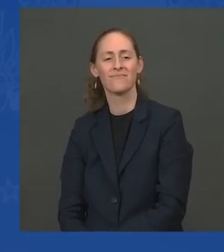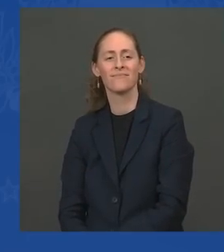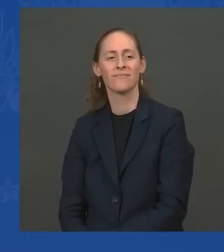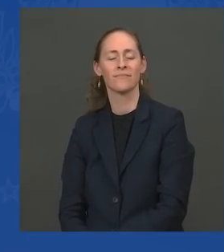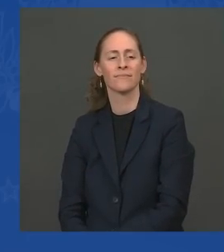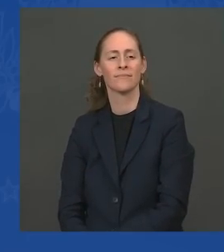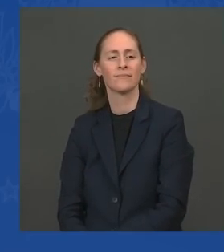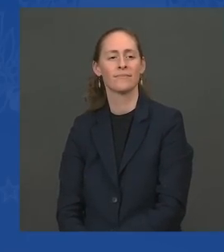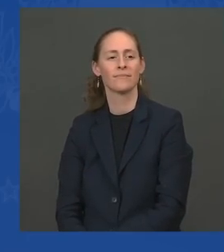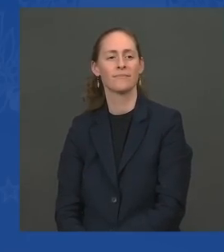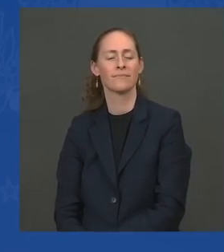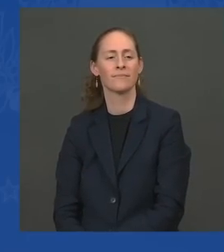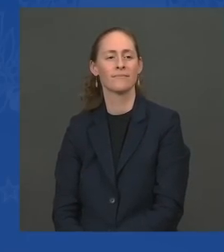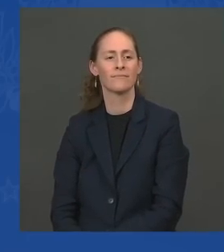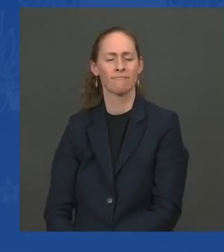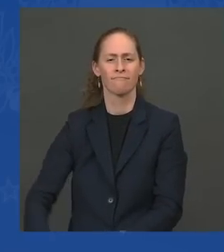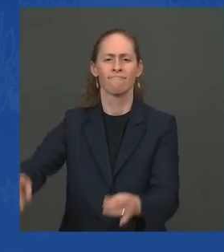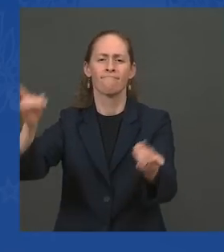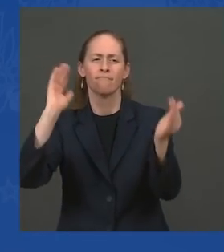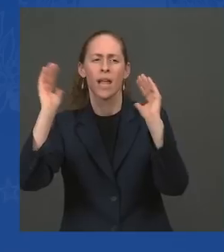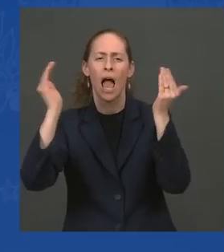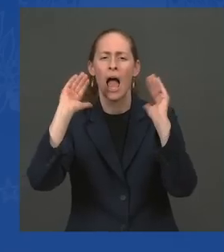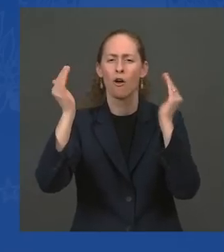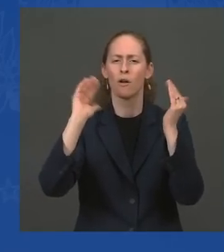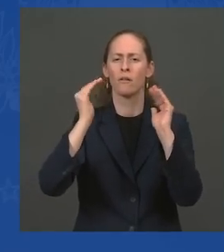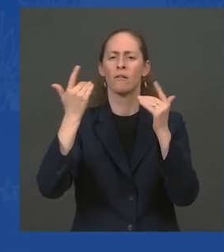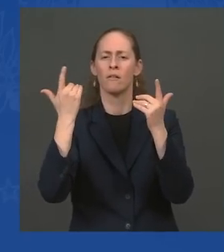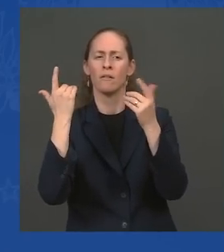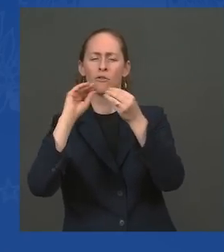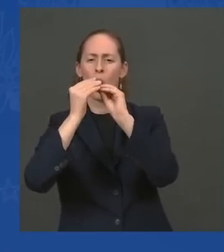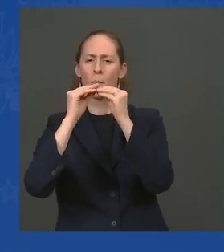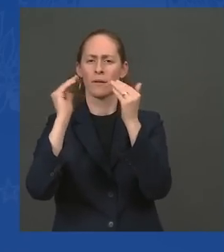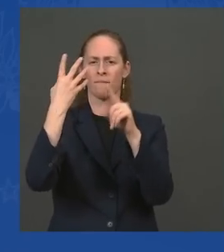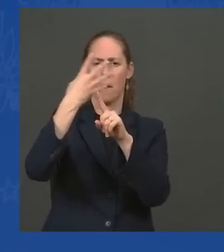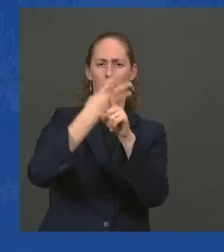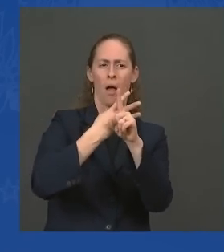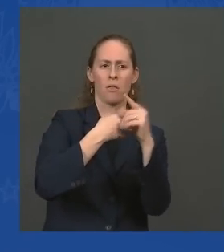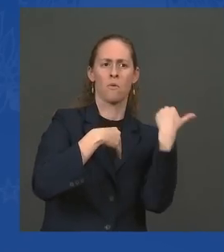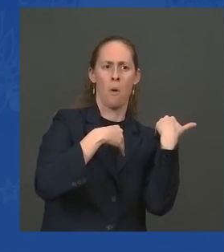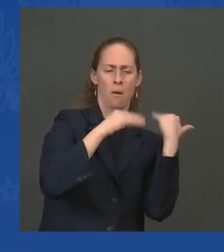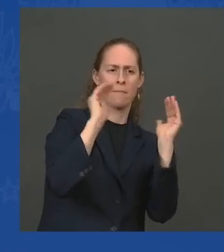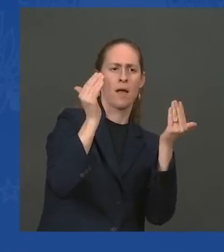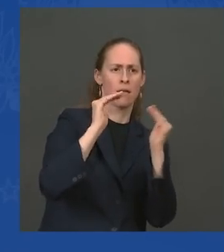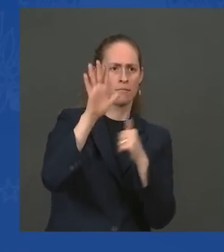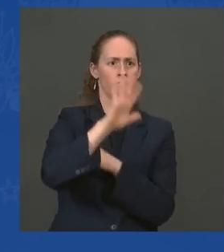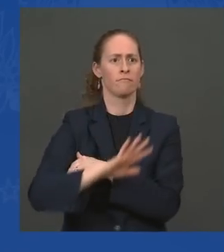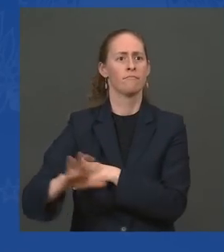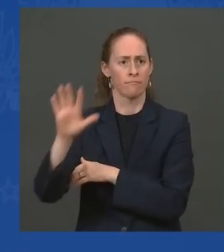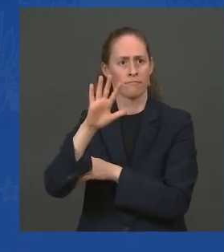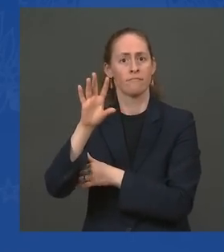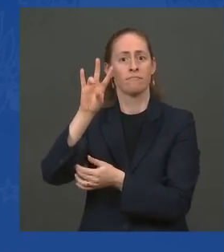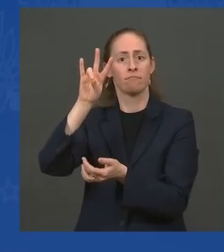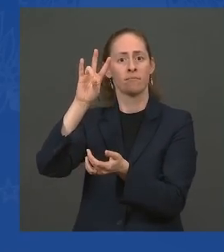at the last four months, we actually created 710,000 more jobs in the country